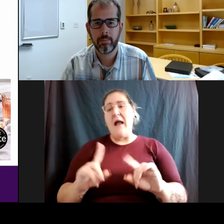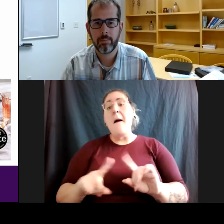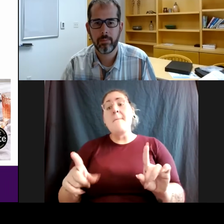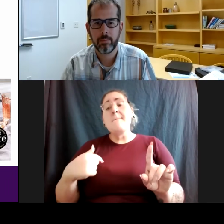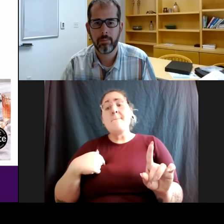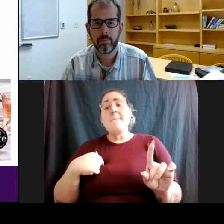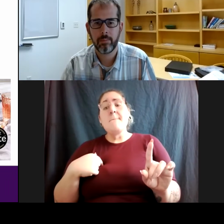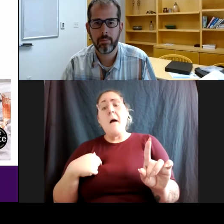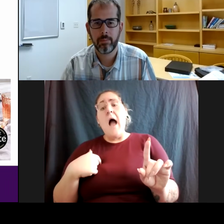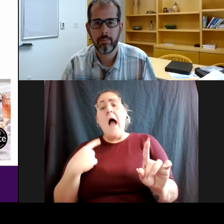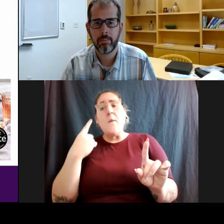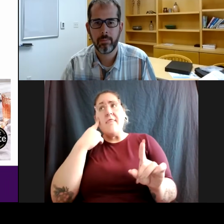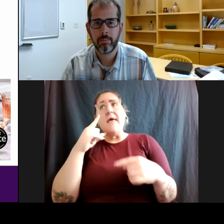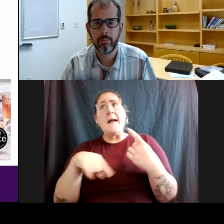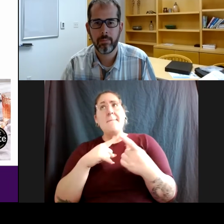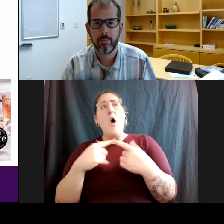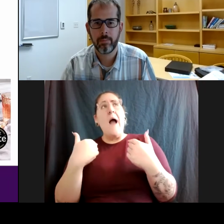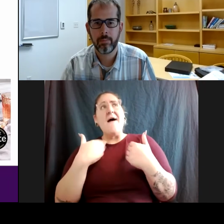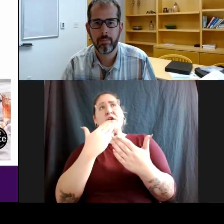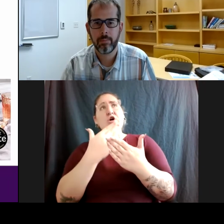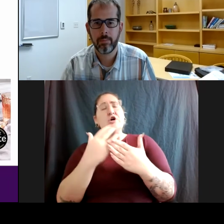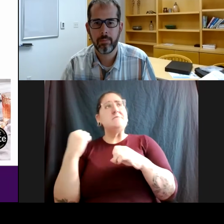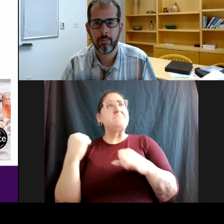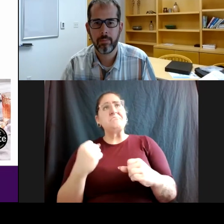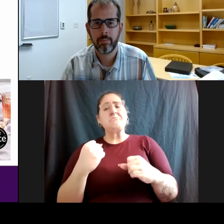elements. And then I would say, you do not have to design something different, make them